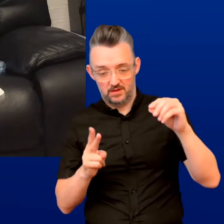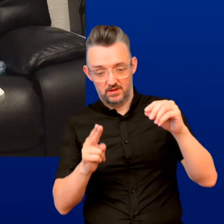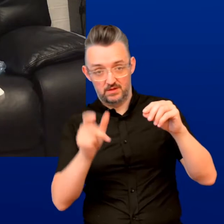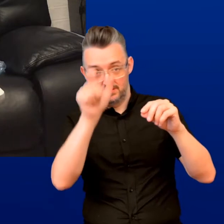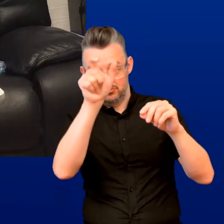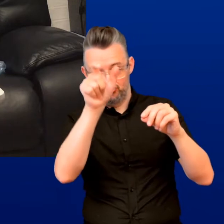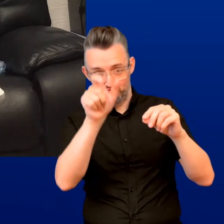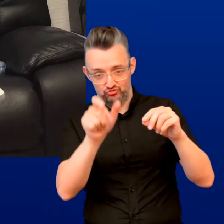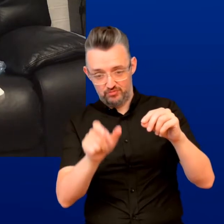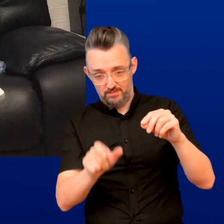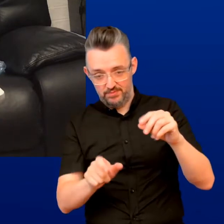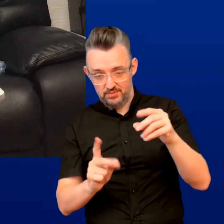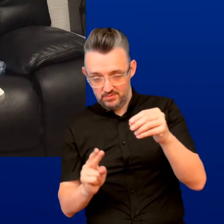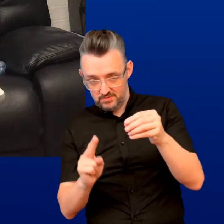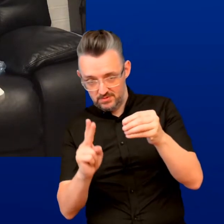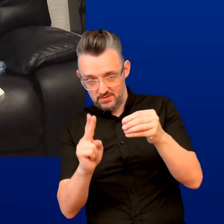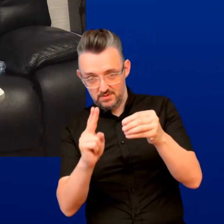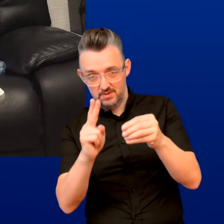the paper